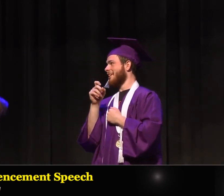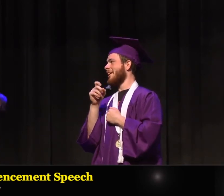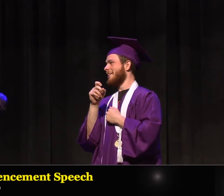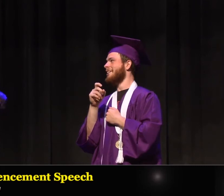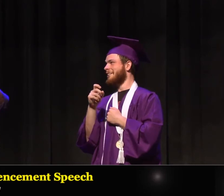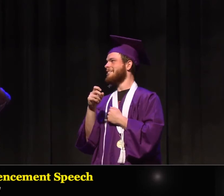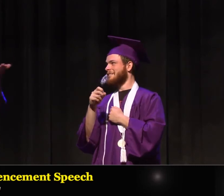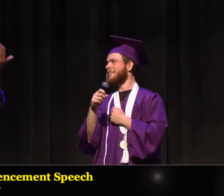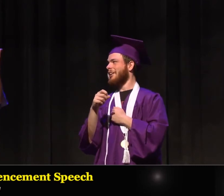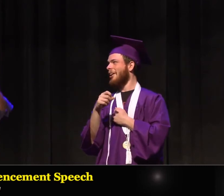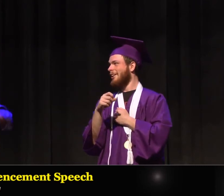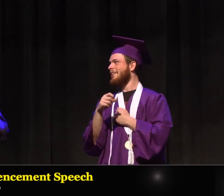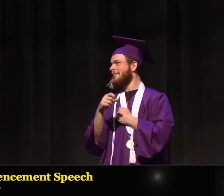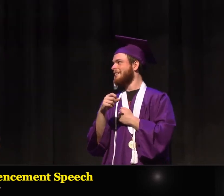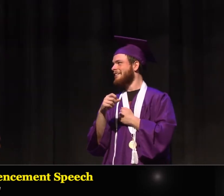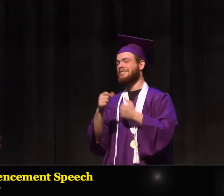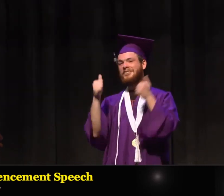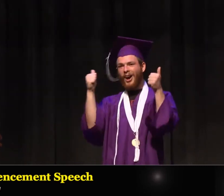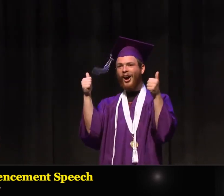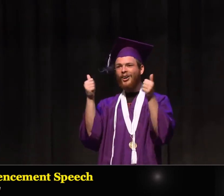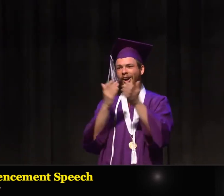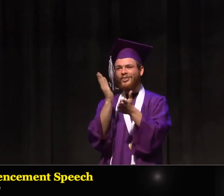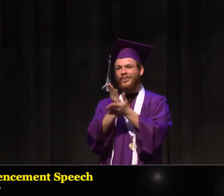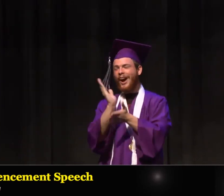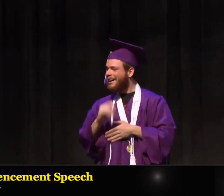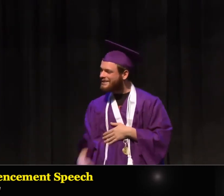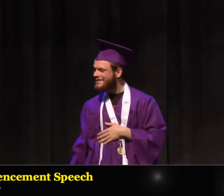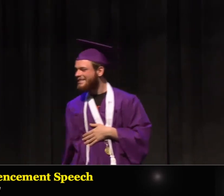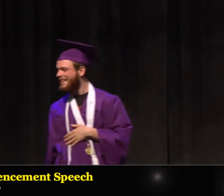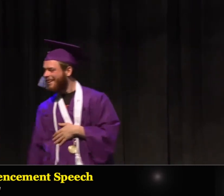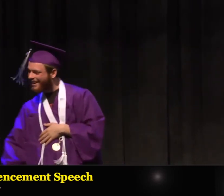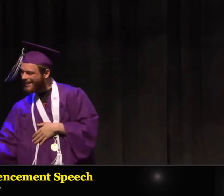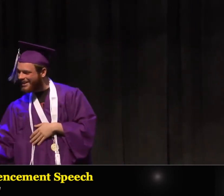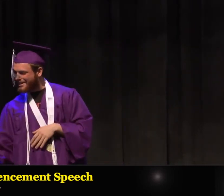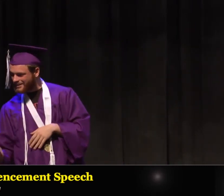Yes, any time, please come! All right!